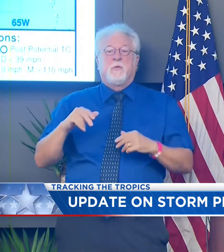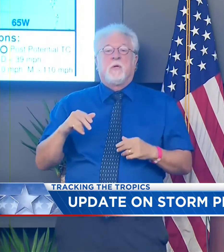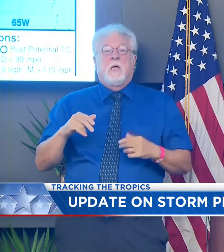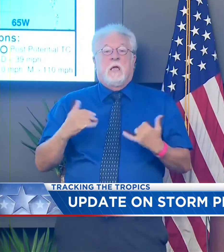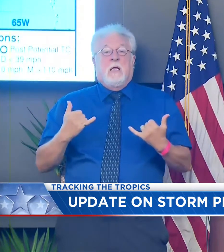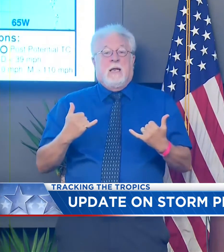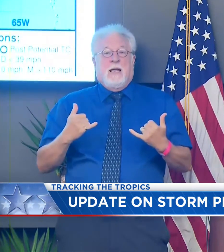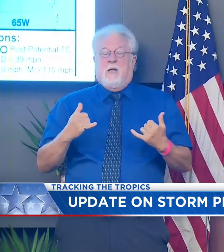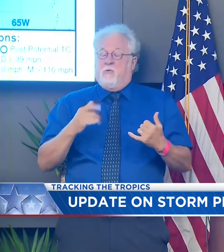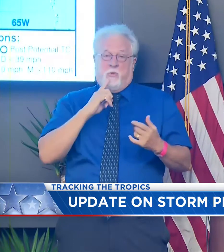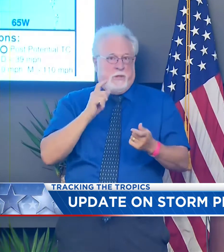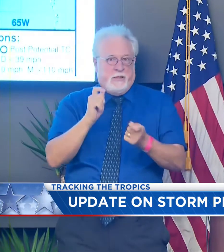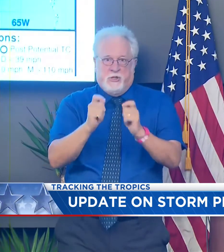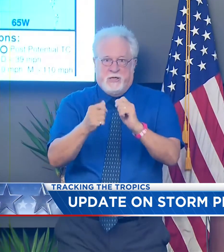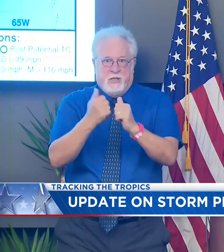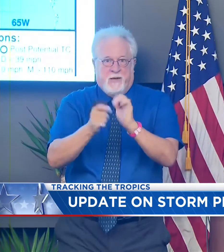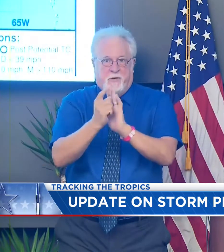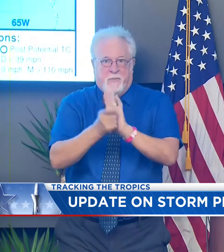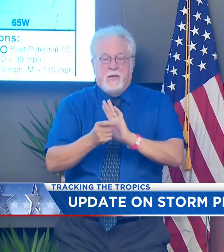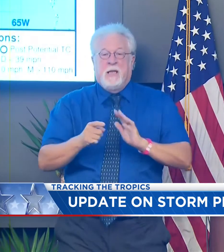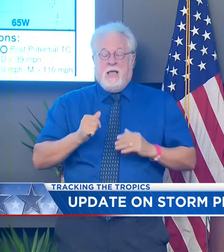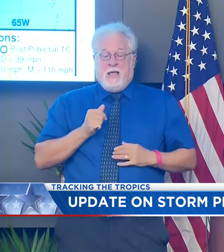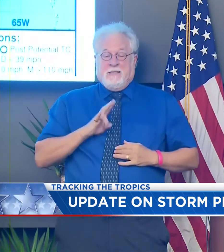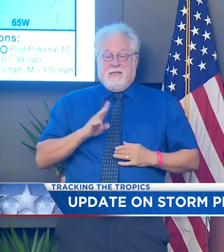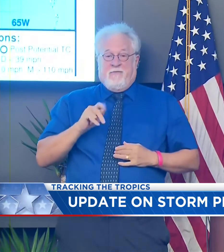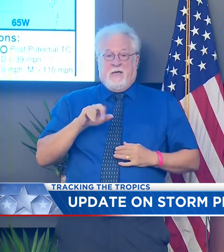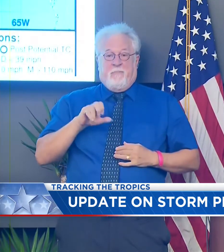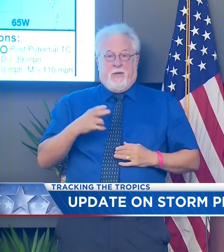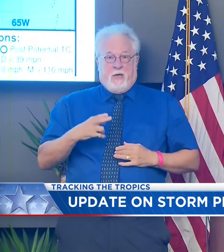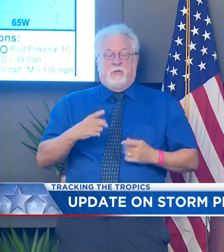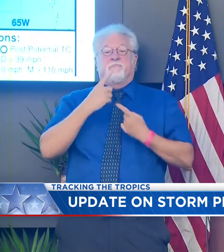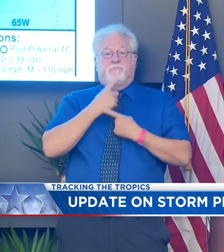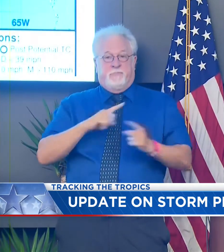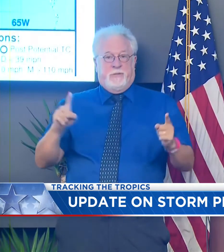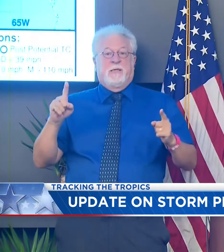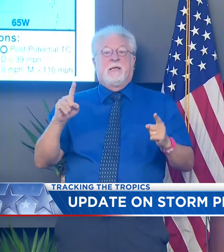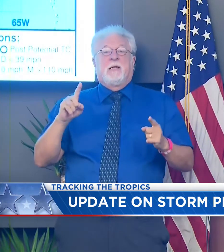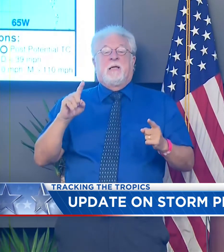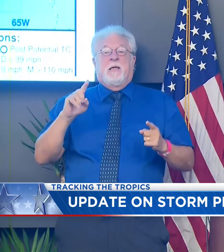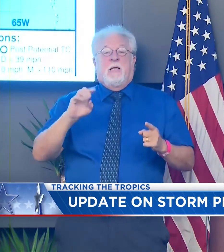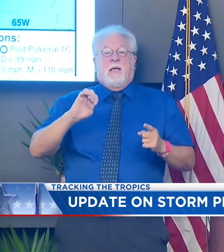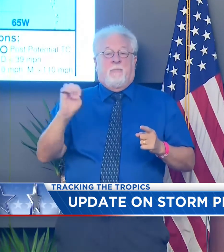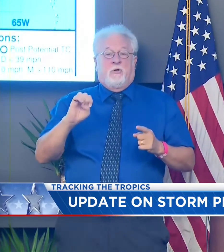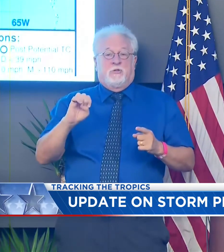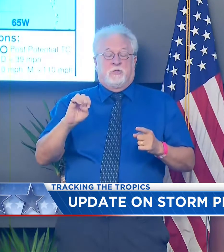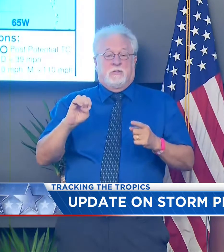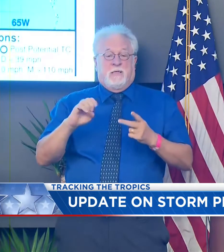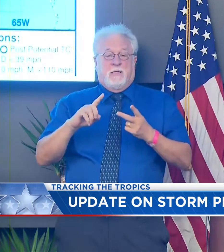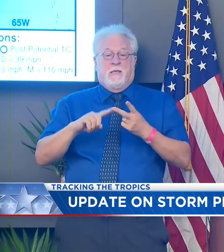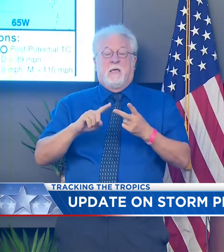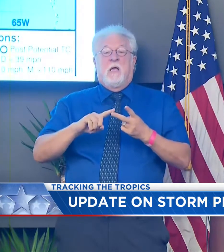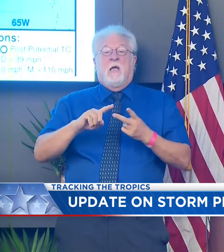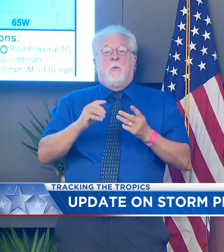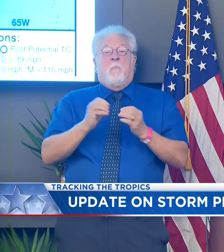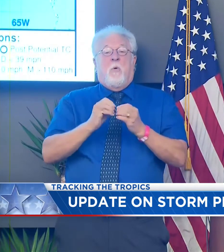REQUESTS AND OTHERS THAT WE RECEIVE THROUGHOUT THESE TWO STORMS. AT THIS TIME, AND THIS IS